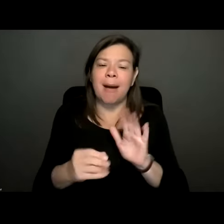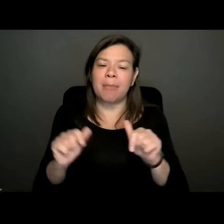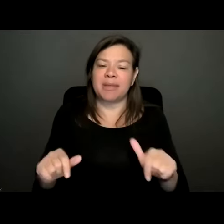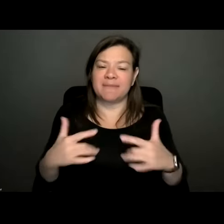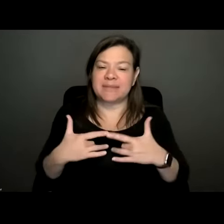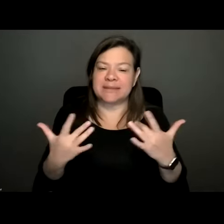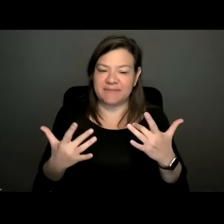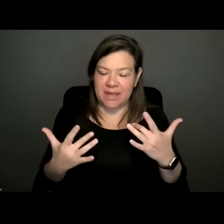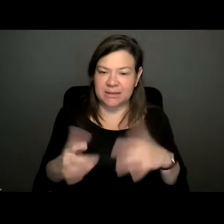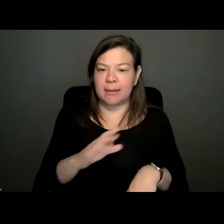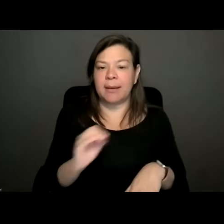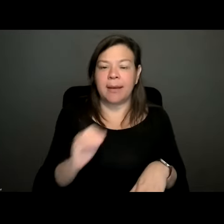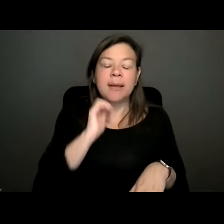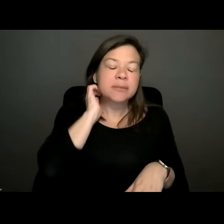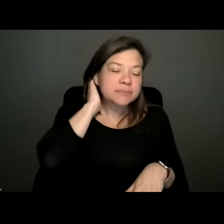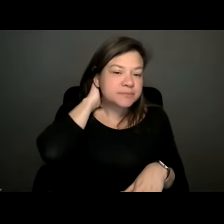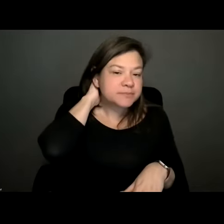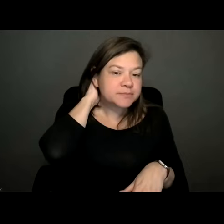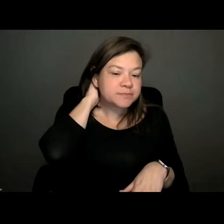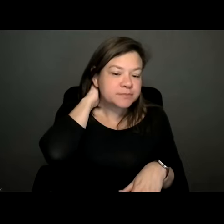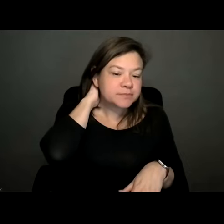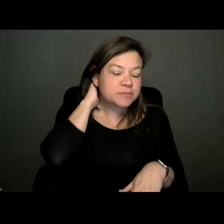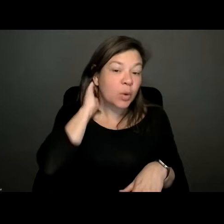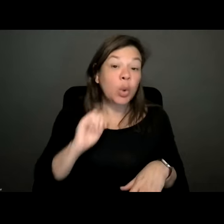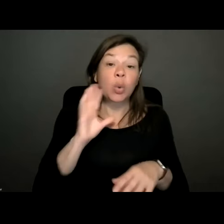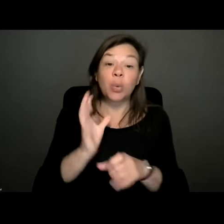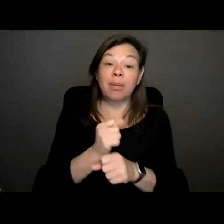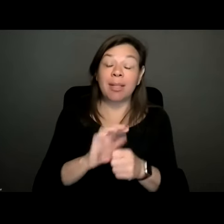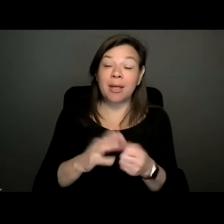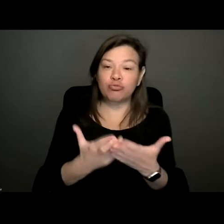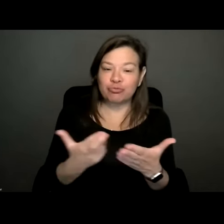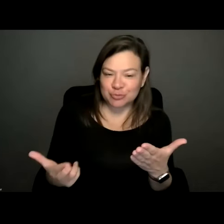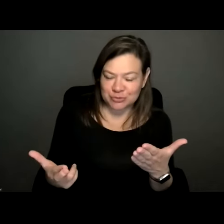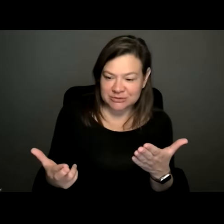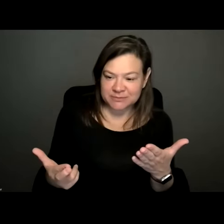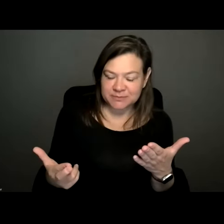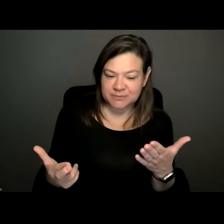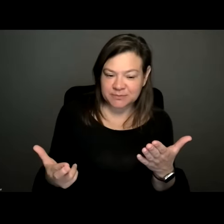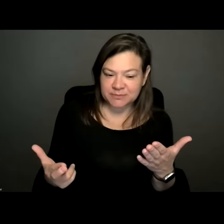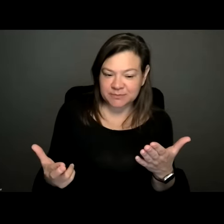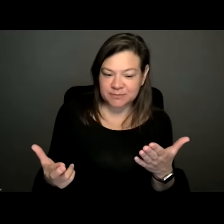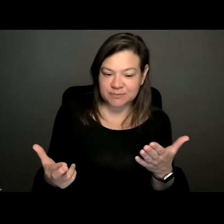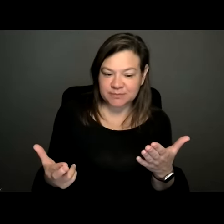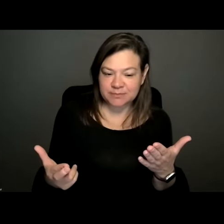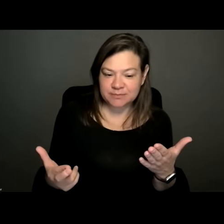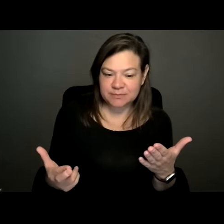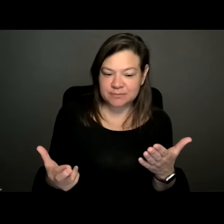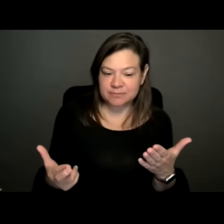and along with that, you will receive resources that are kind of ways